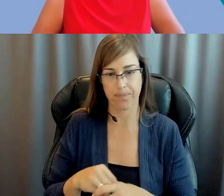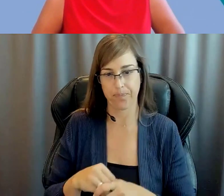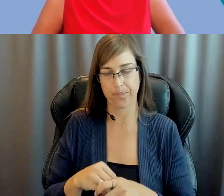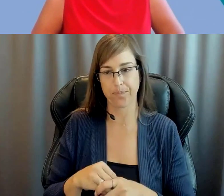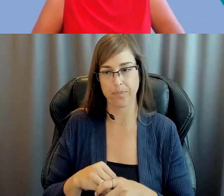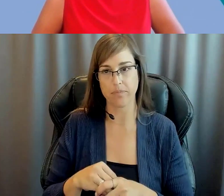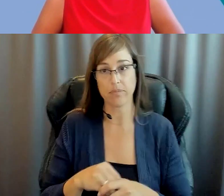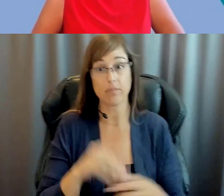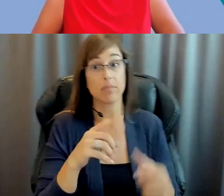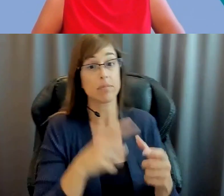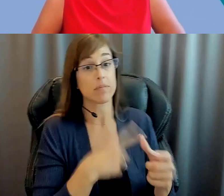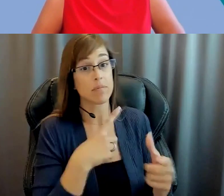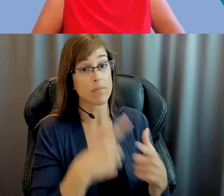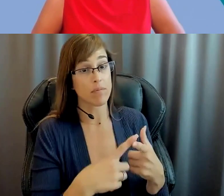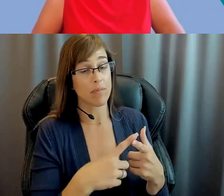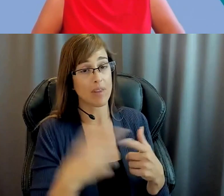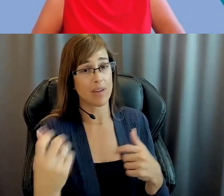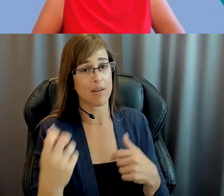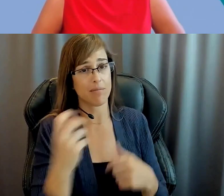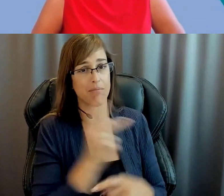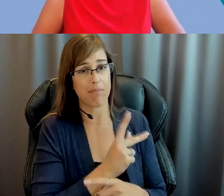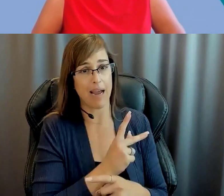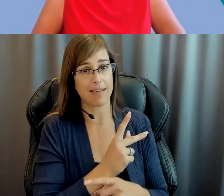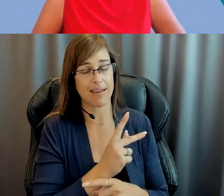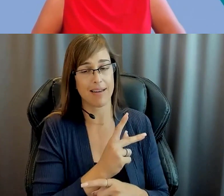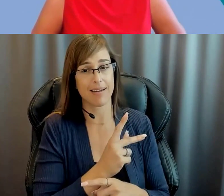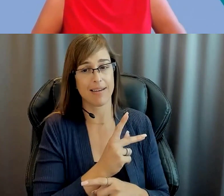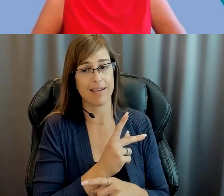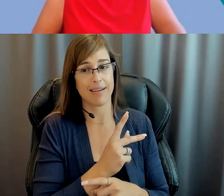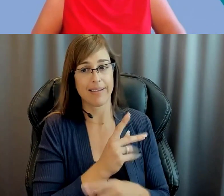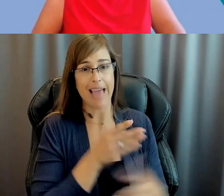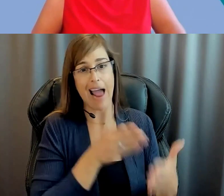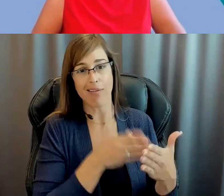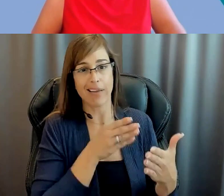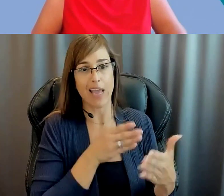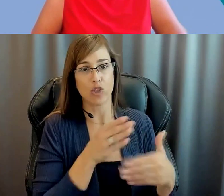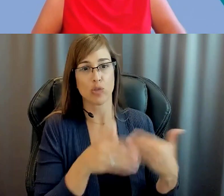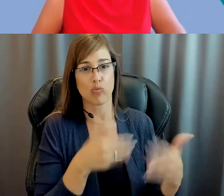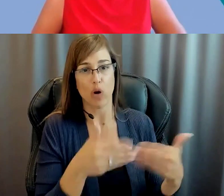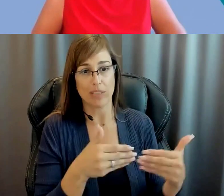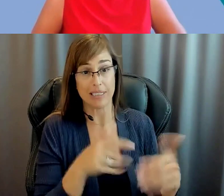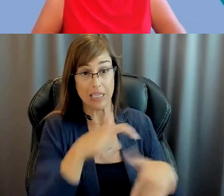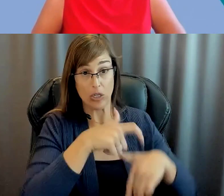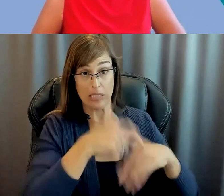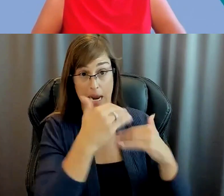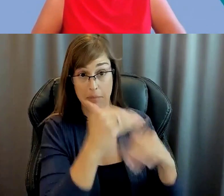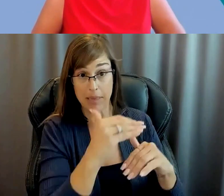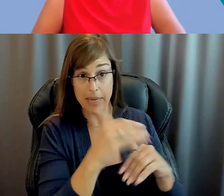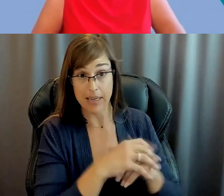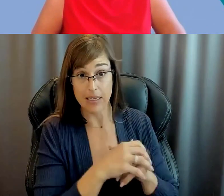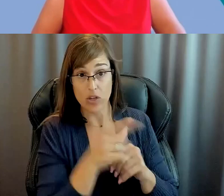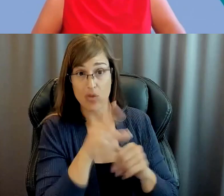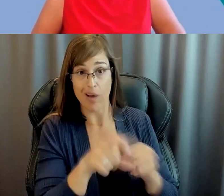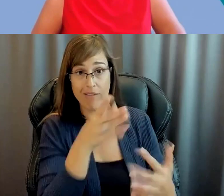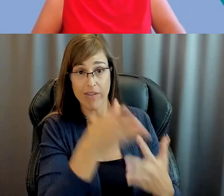Elyse Sullivan: And then back to sort of the allegation process, is there a time limit that you have to file an allegation